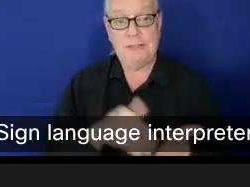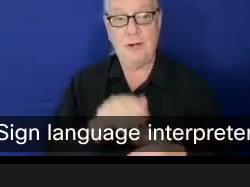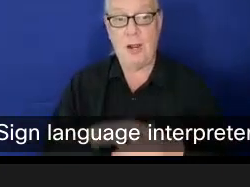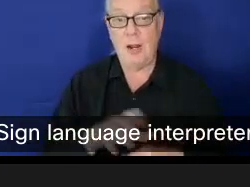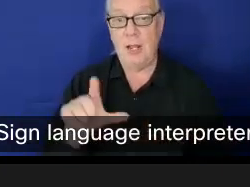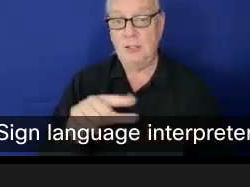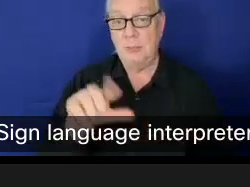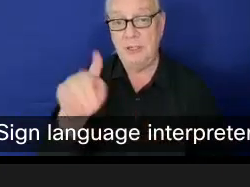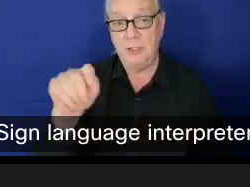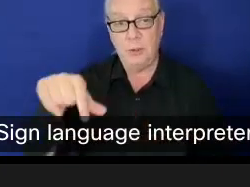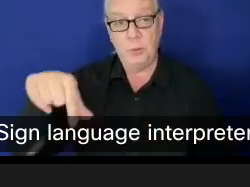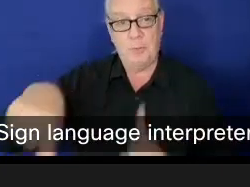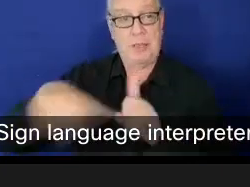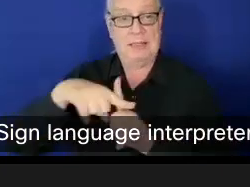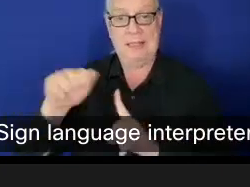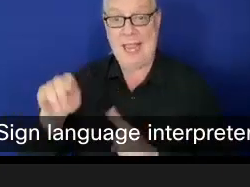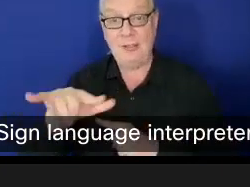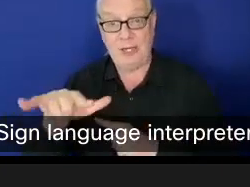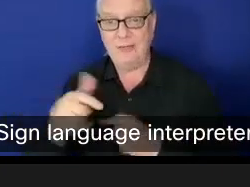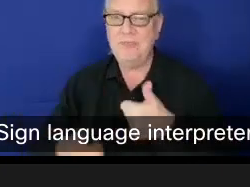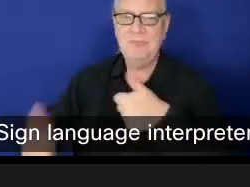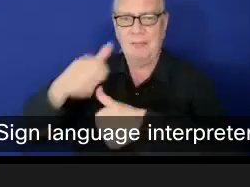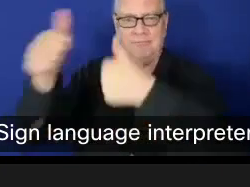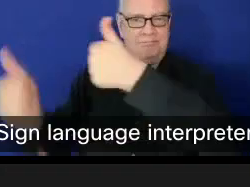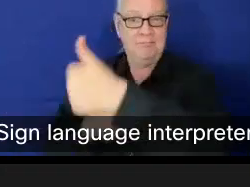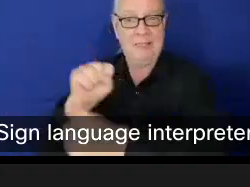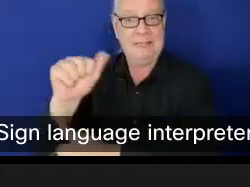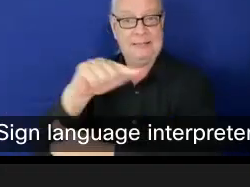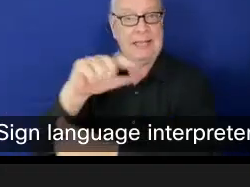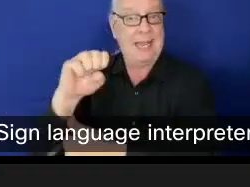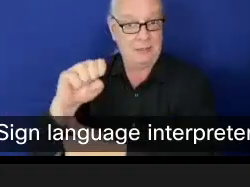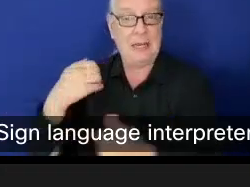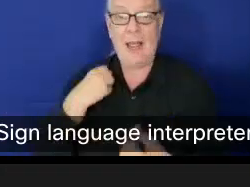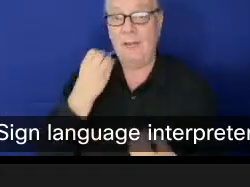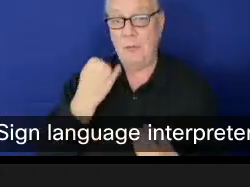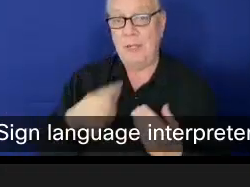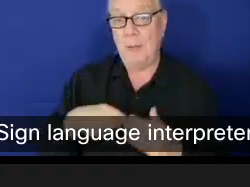which SAGE runs that has HIV and aging materials on it. So, we